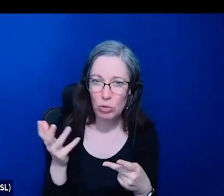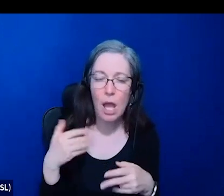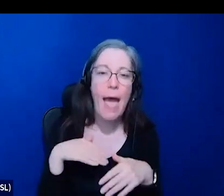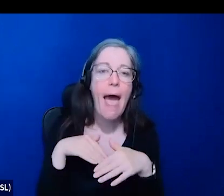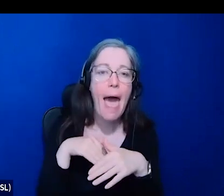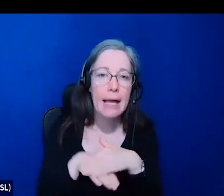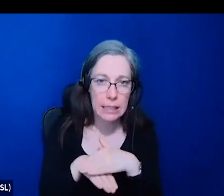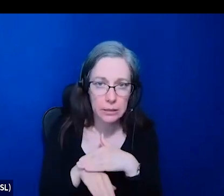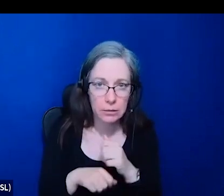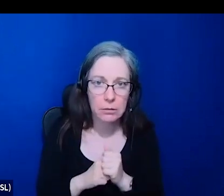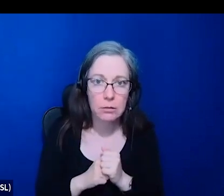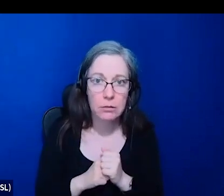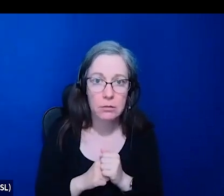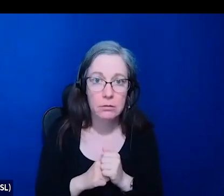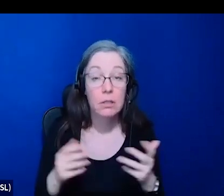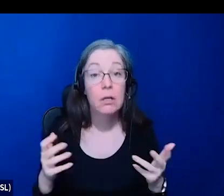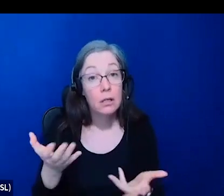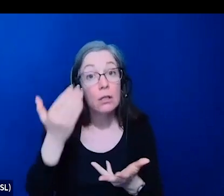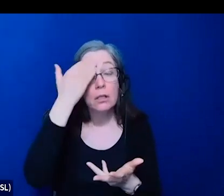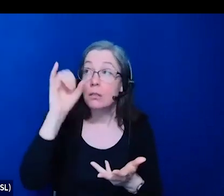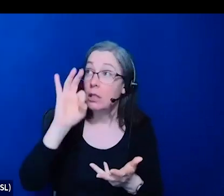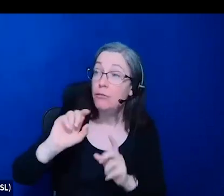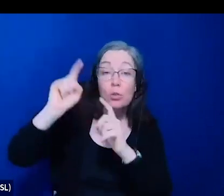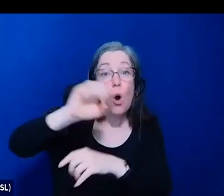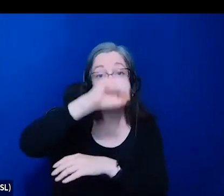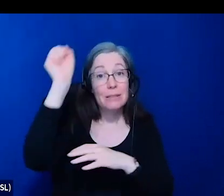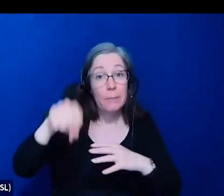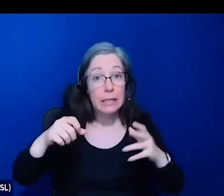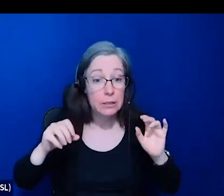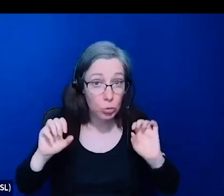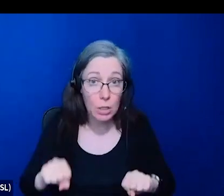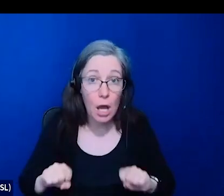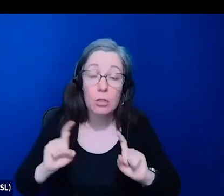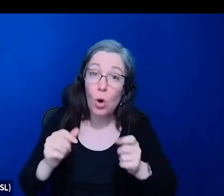What we want to know is if you can get to space and you can get there without harming your body